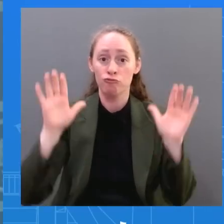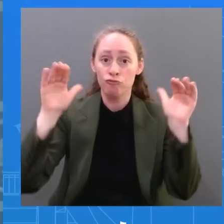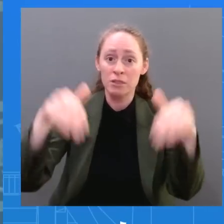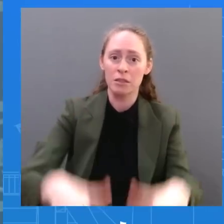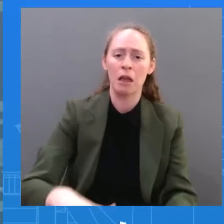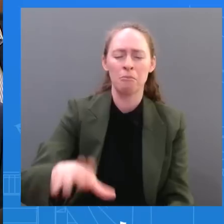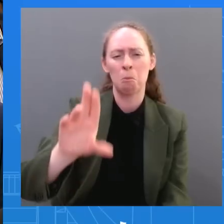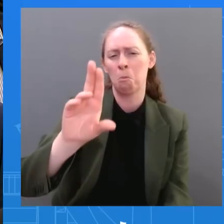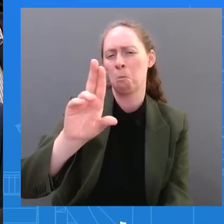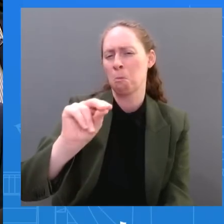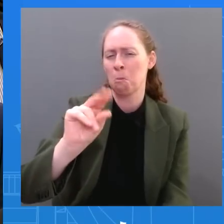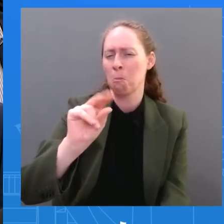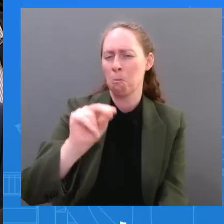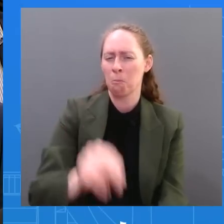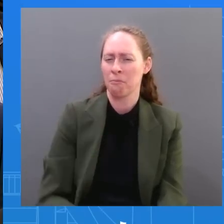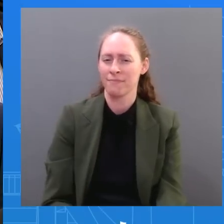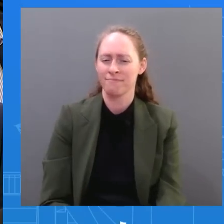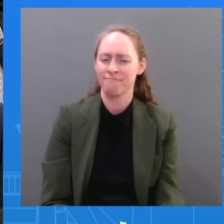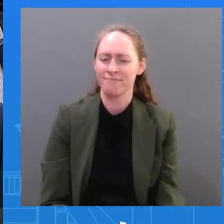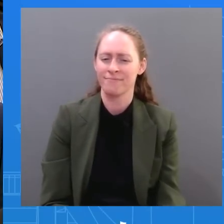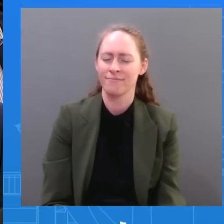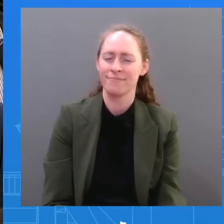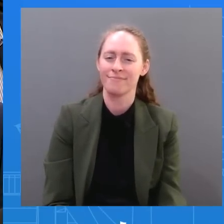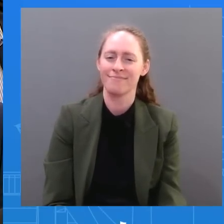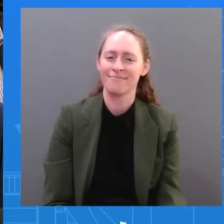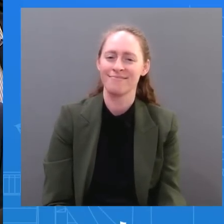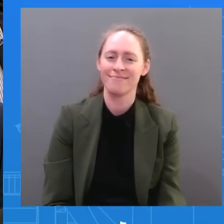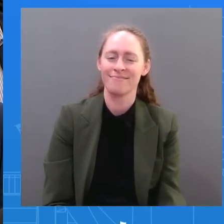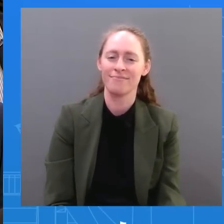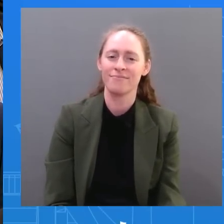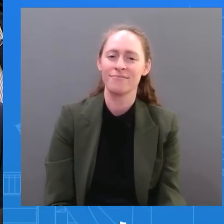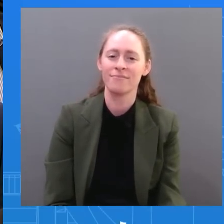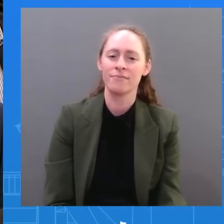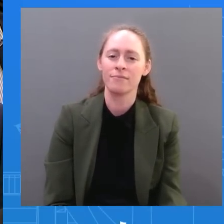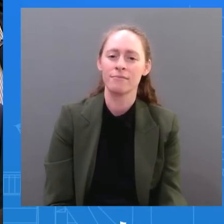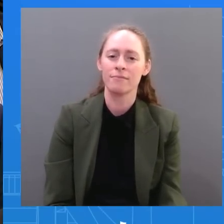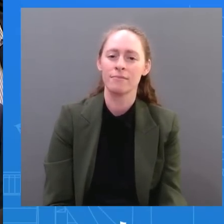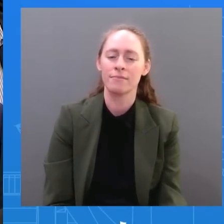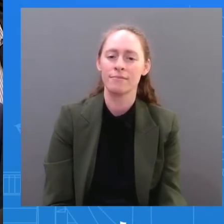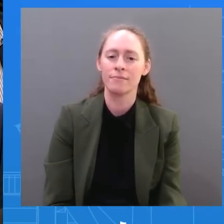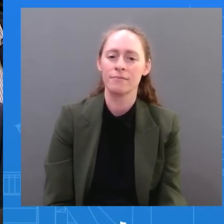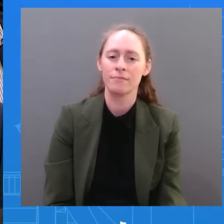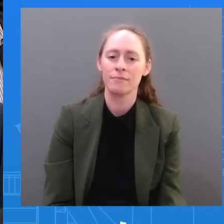At the G7, there is video of the French president running up to President Biden and relaying a message,